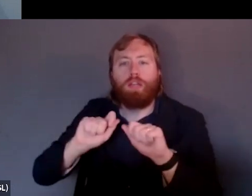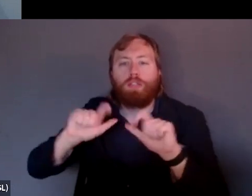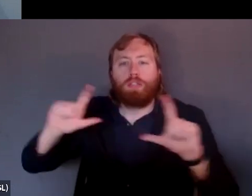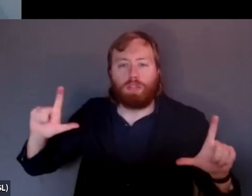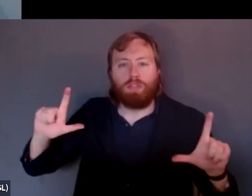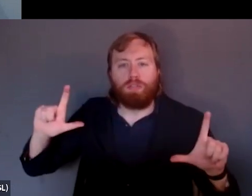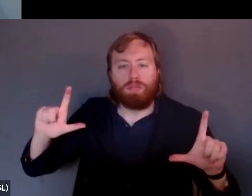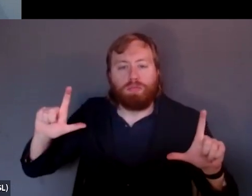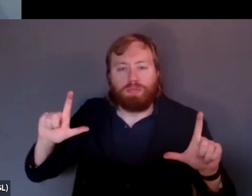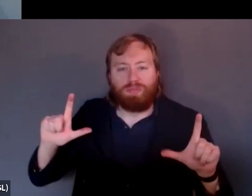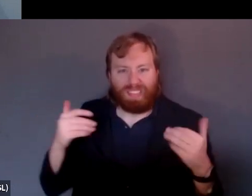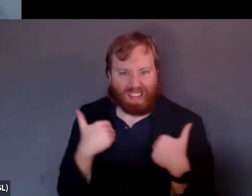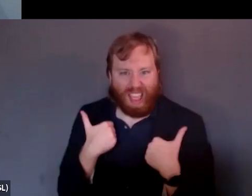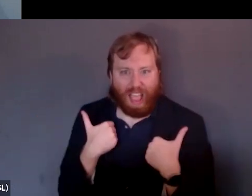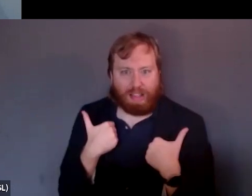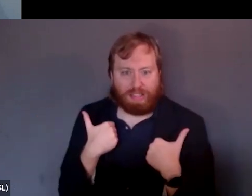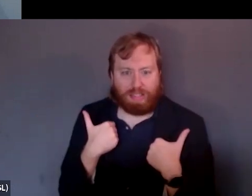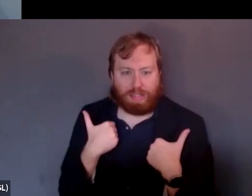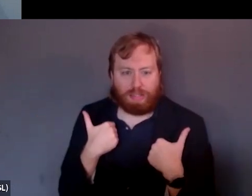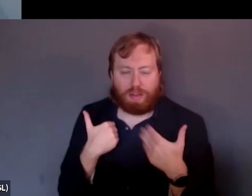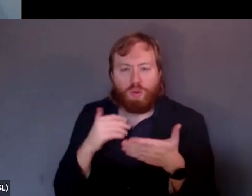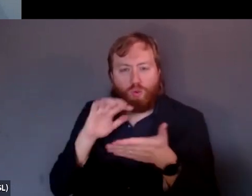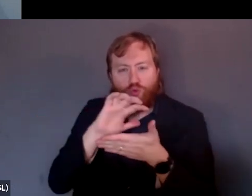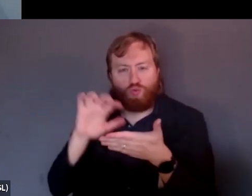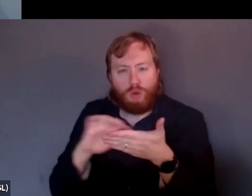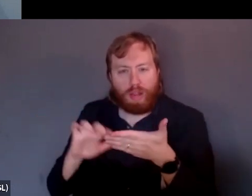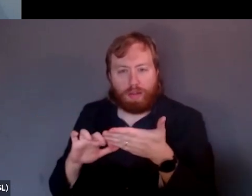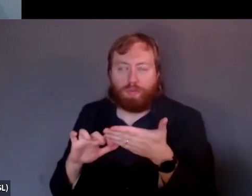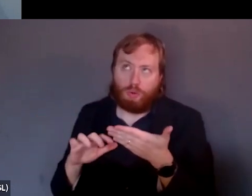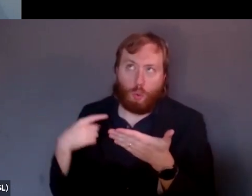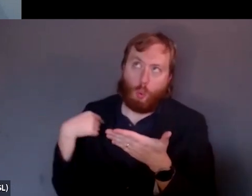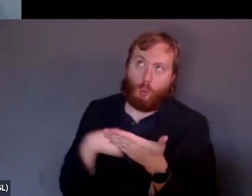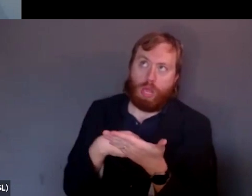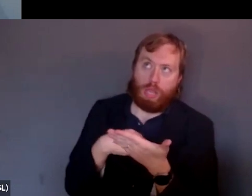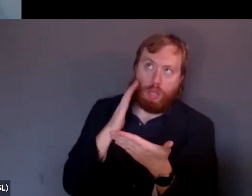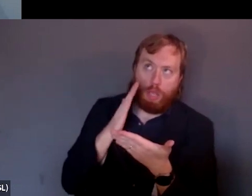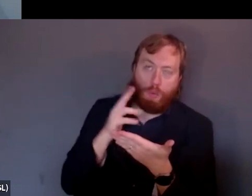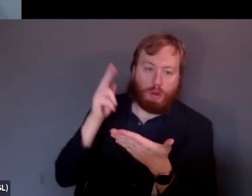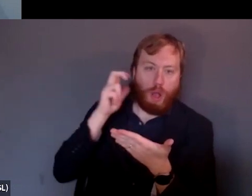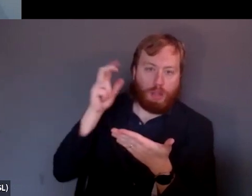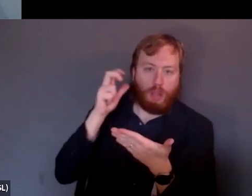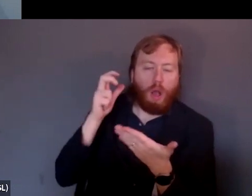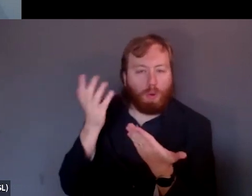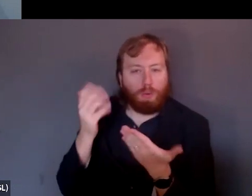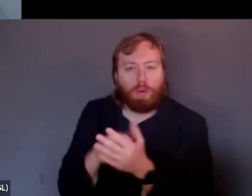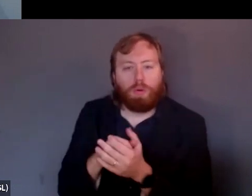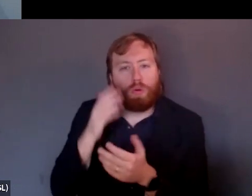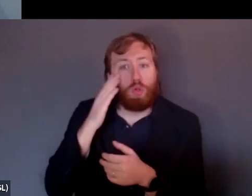that contains a written what we would consider like an audio description. With videos, you can have an audio description track